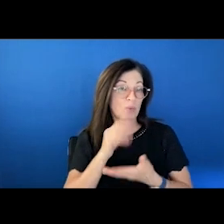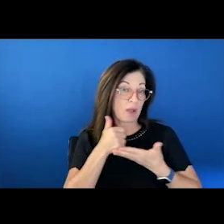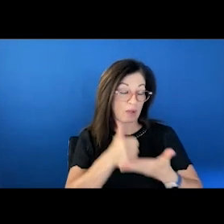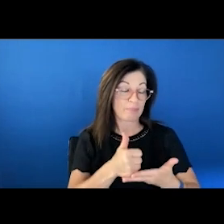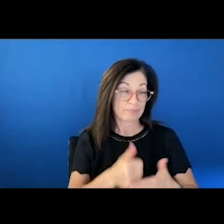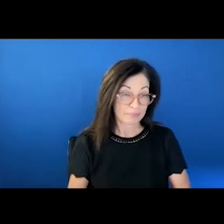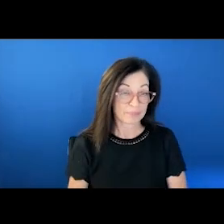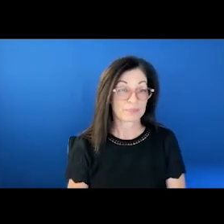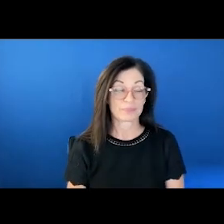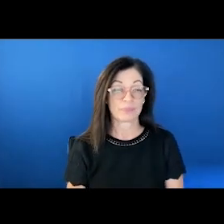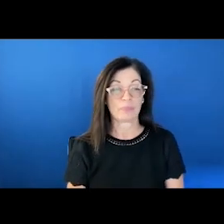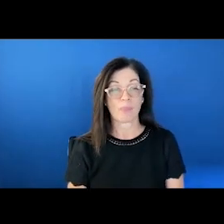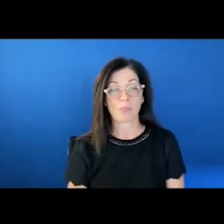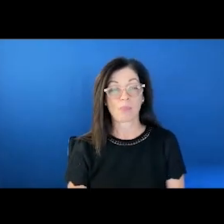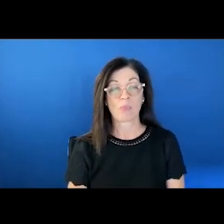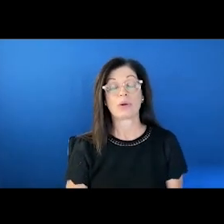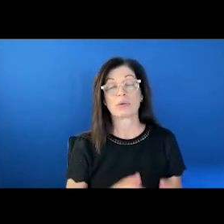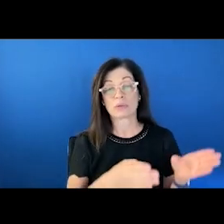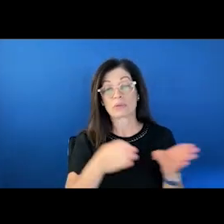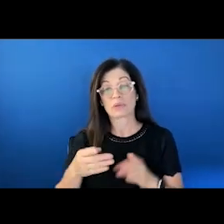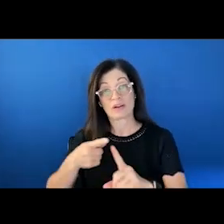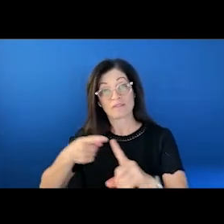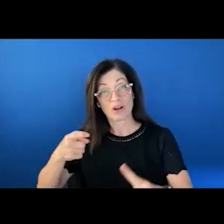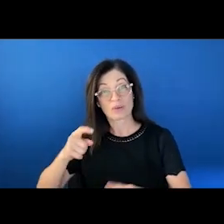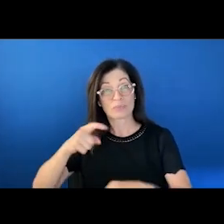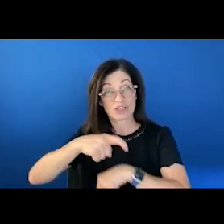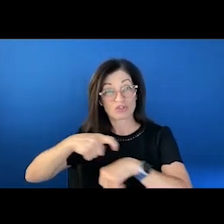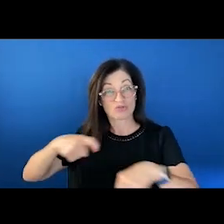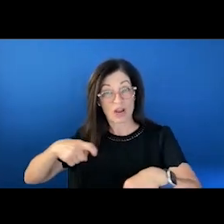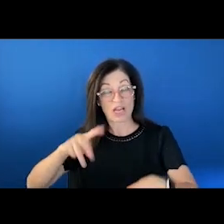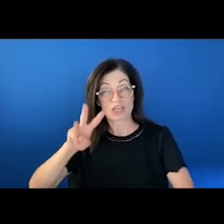IT team that can help with this. With “from scratch” websites,